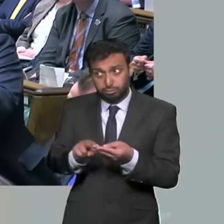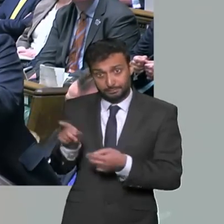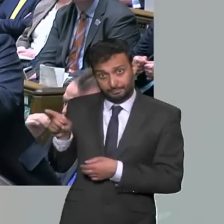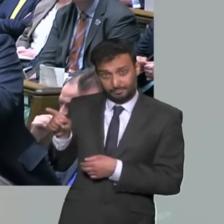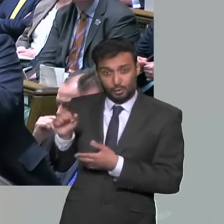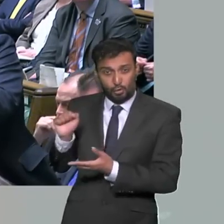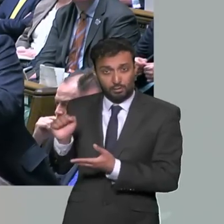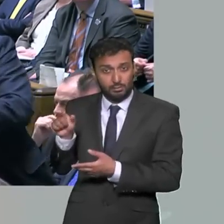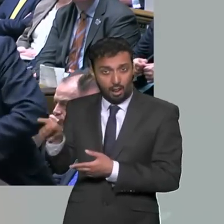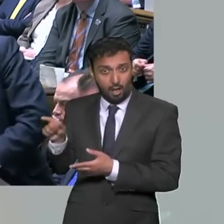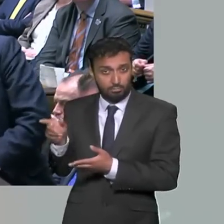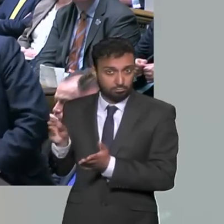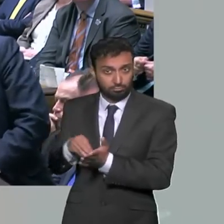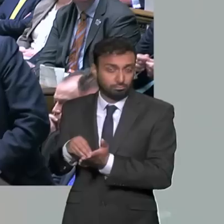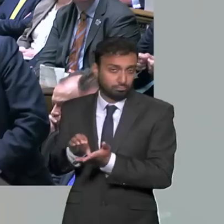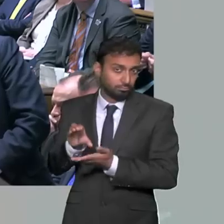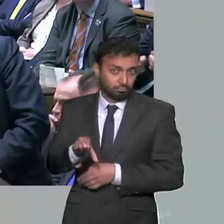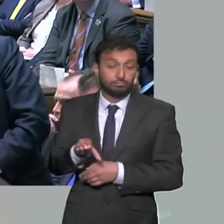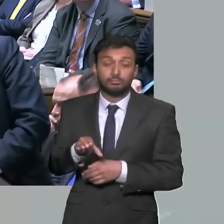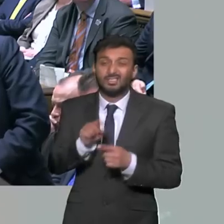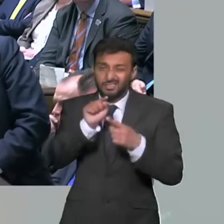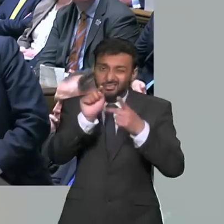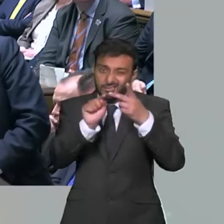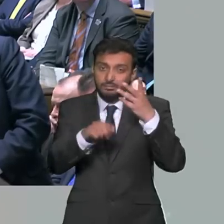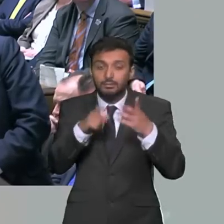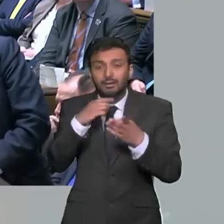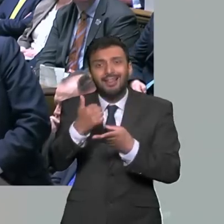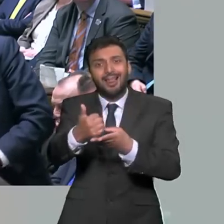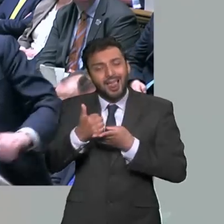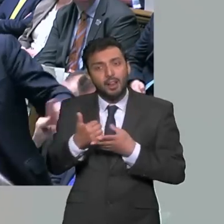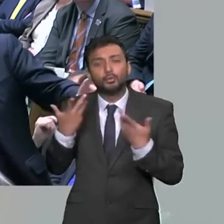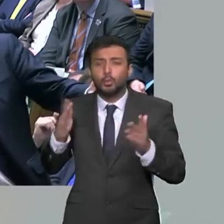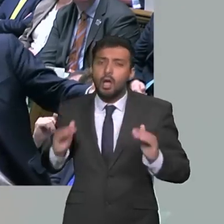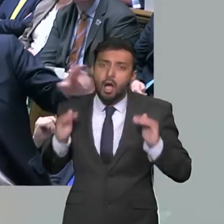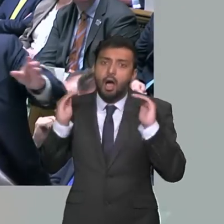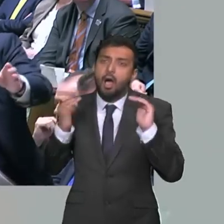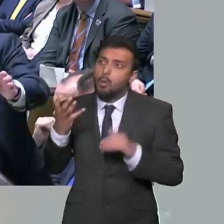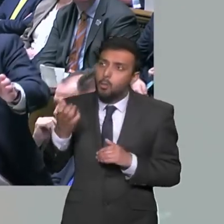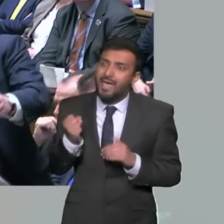That is helping us to have a high-wage, high-skill economy, with unemployment—yes, I have said